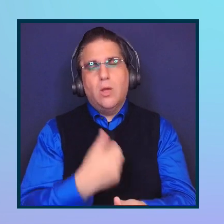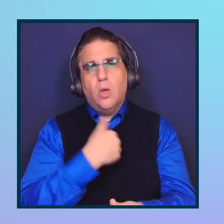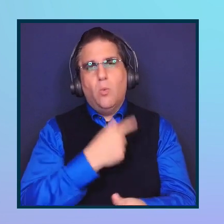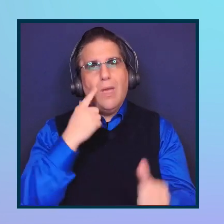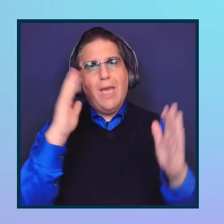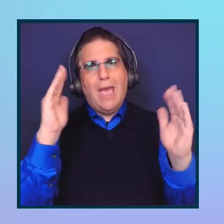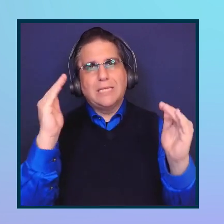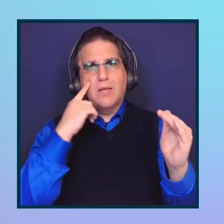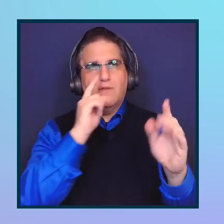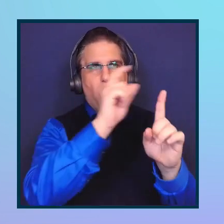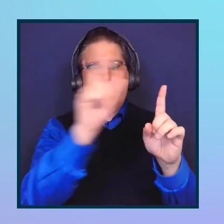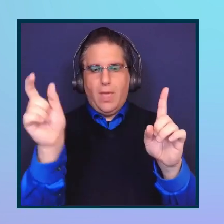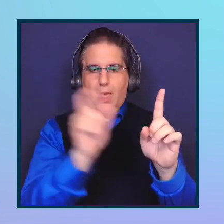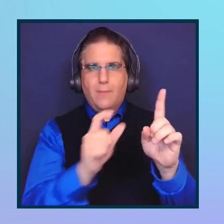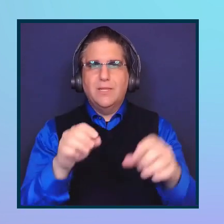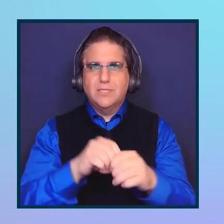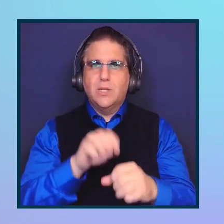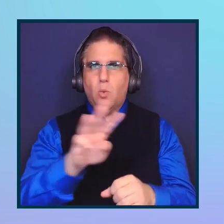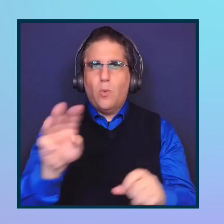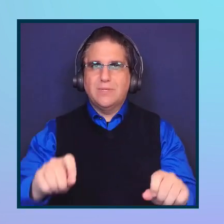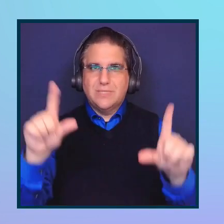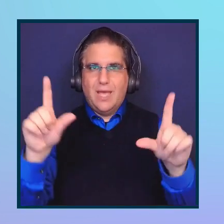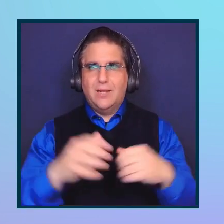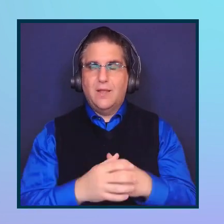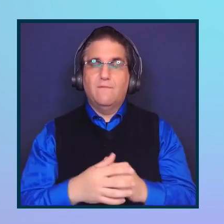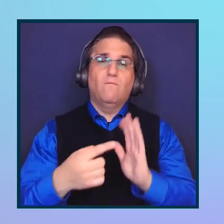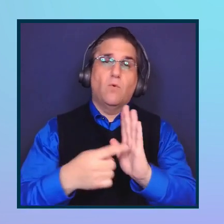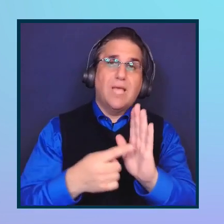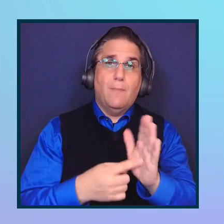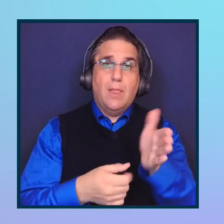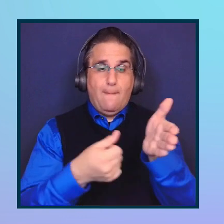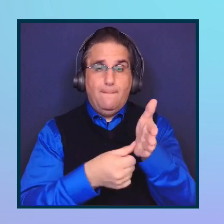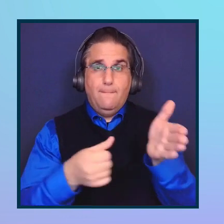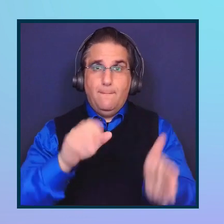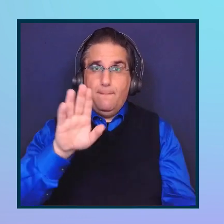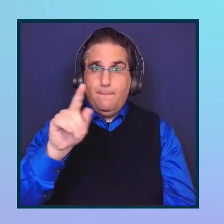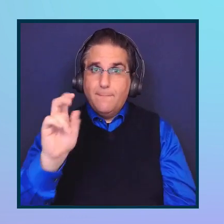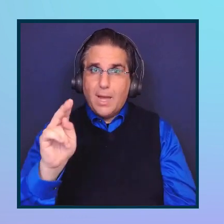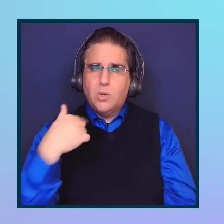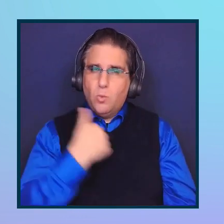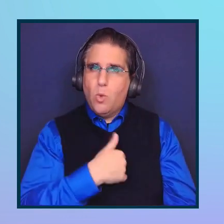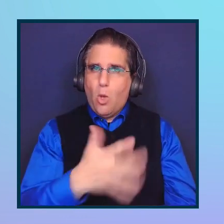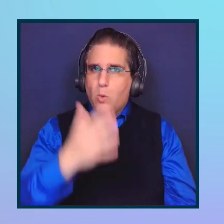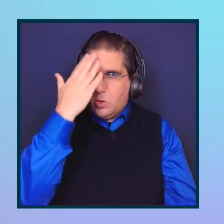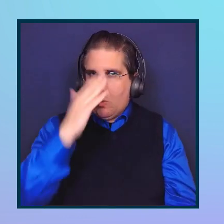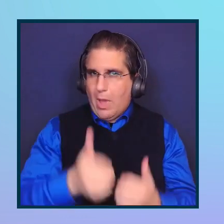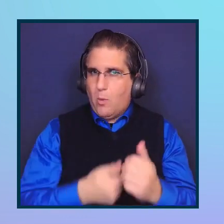So some of them a button, we know how it works, but you know that it, I wouldn't say you know,